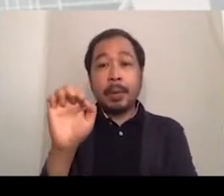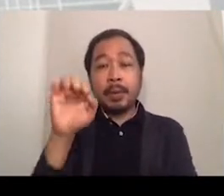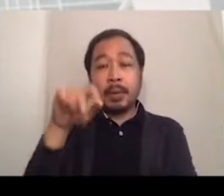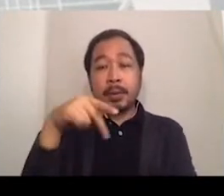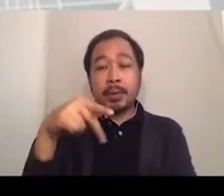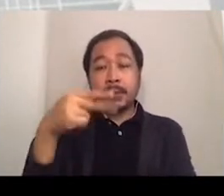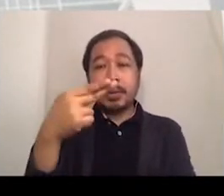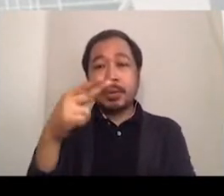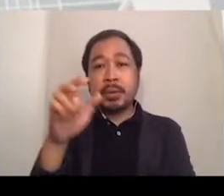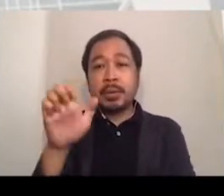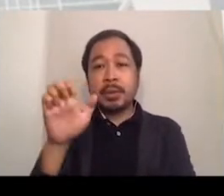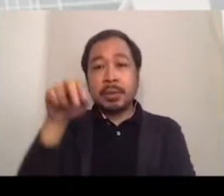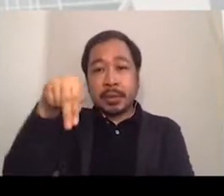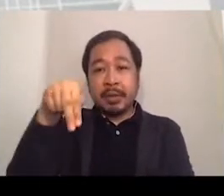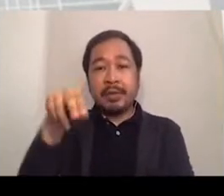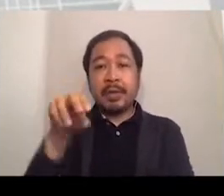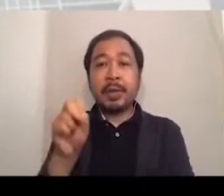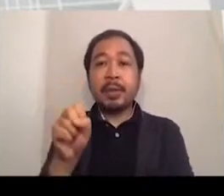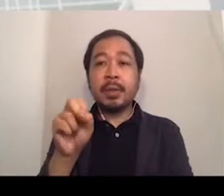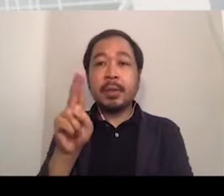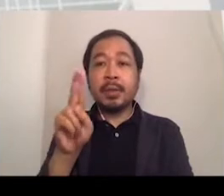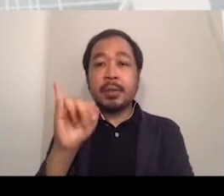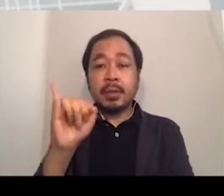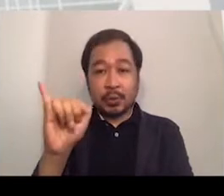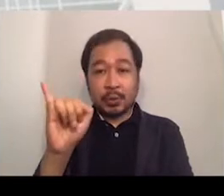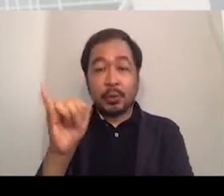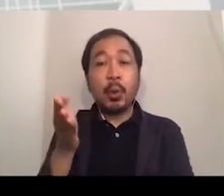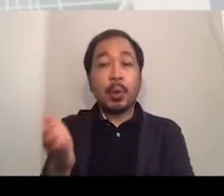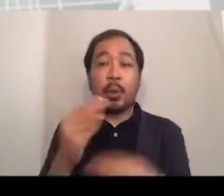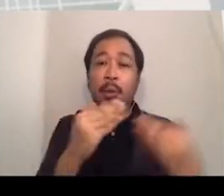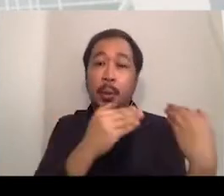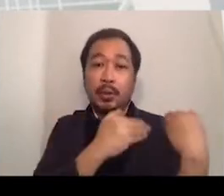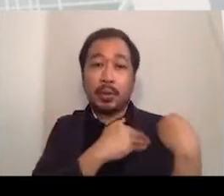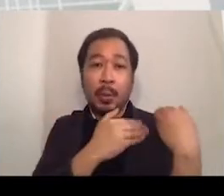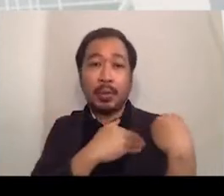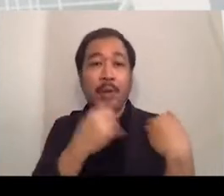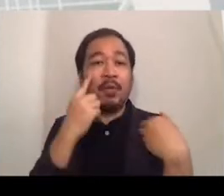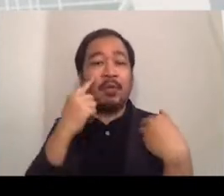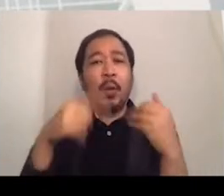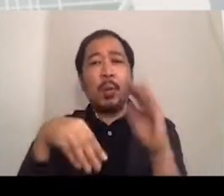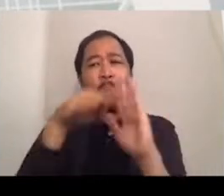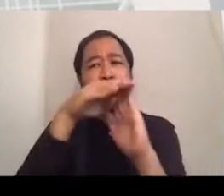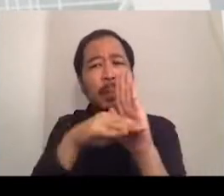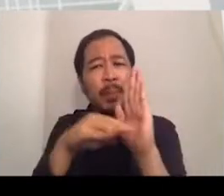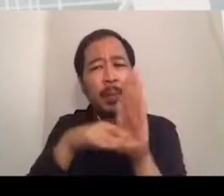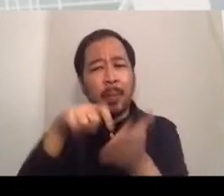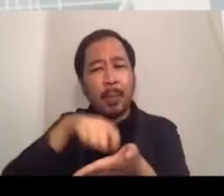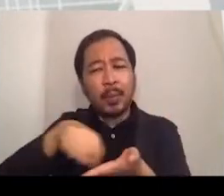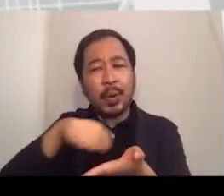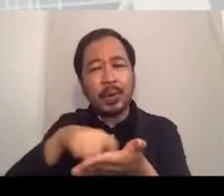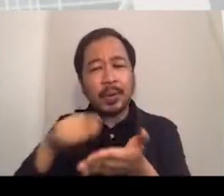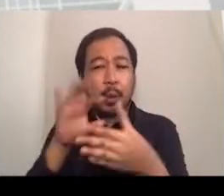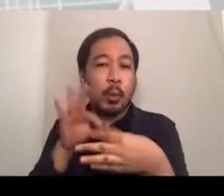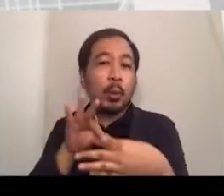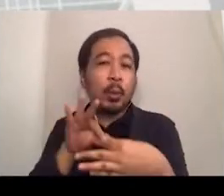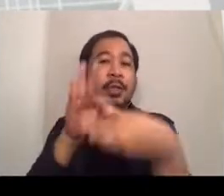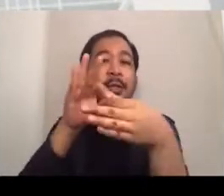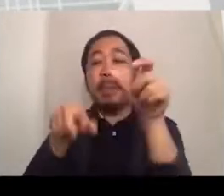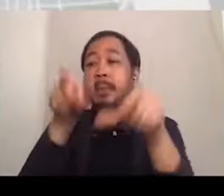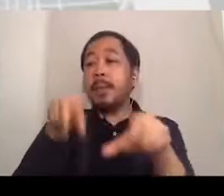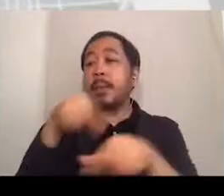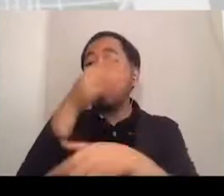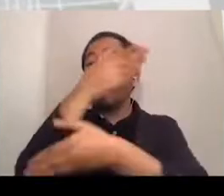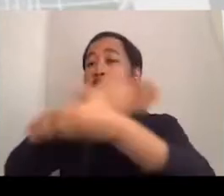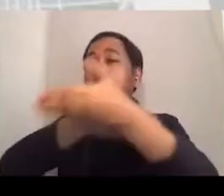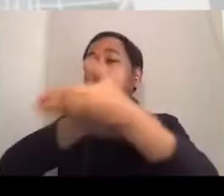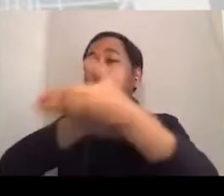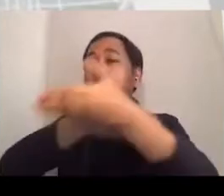pertaining to the wellbeing of persons with disabilities in Hong Kong.